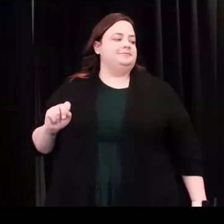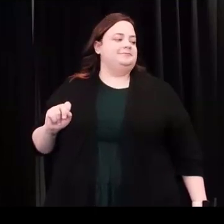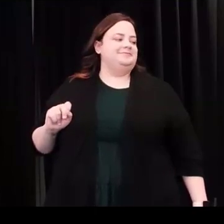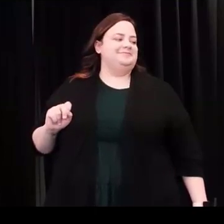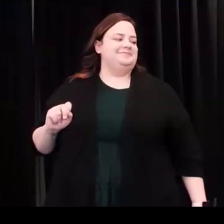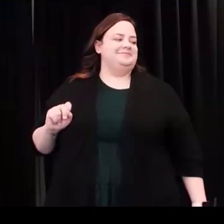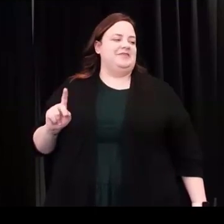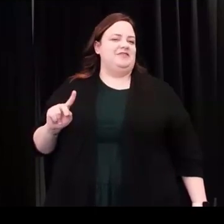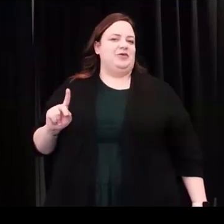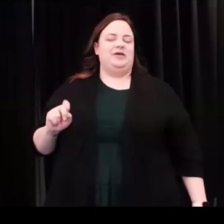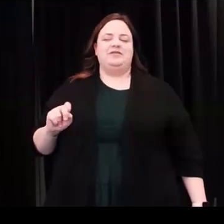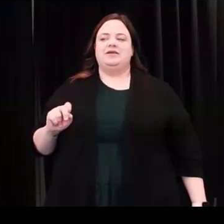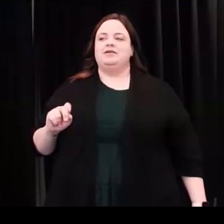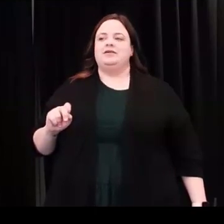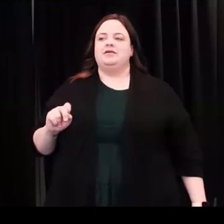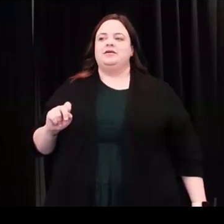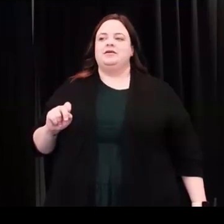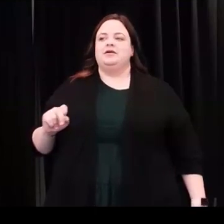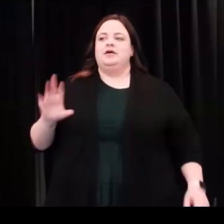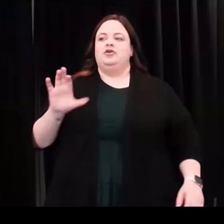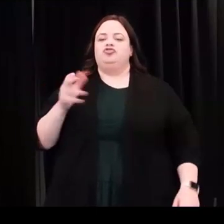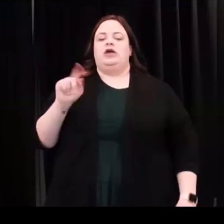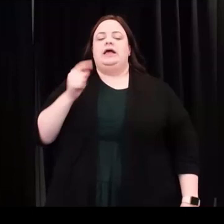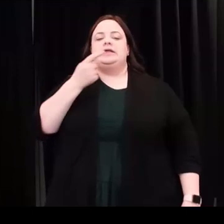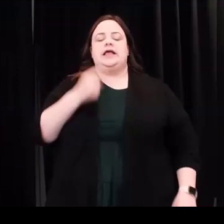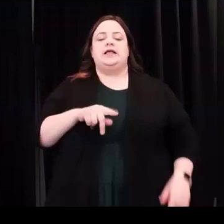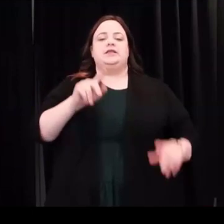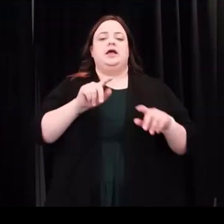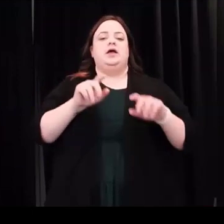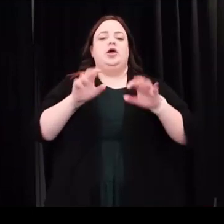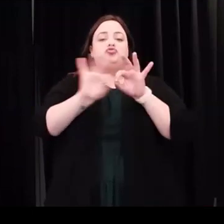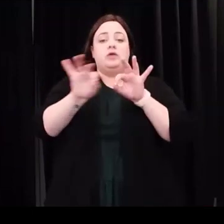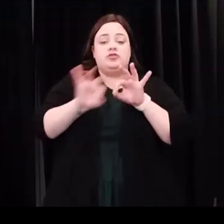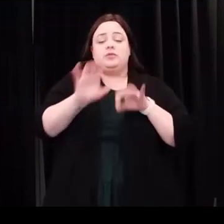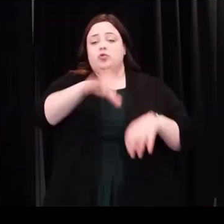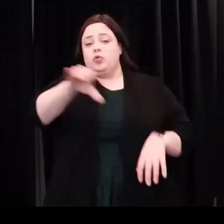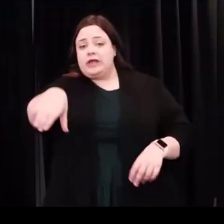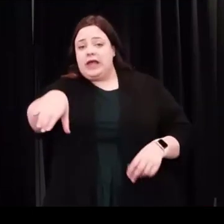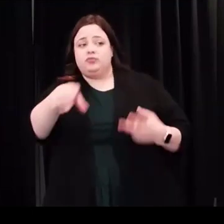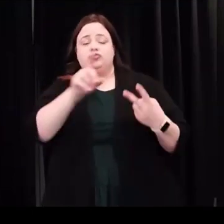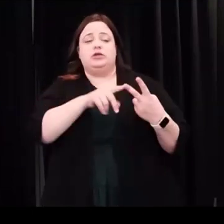All right, chat says uh transcripts and close captions or Bluetooth